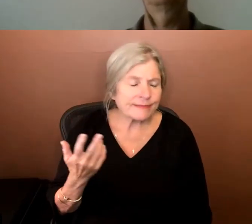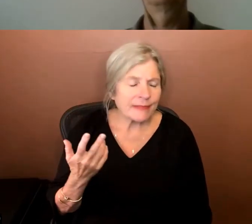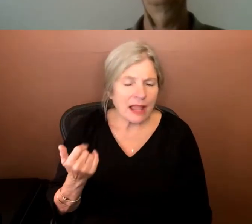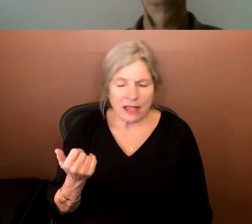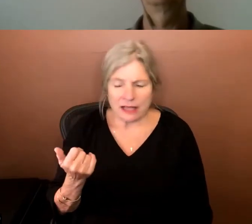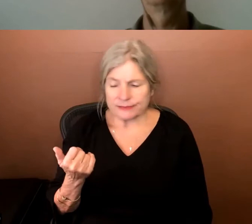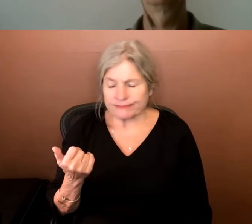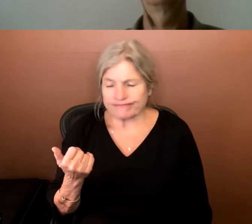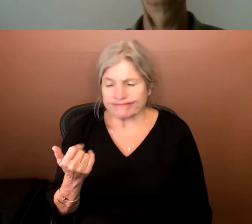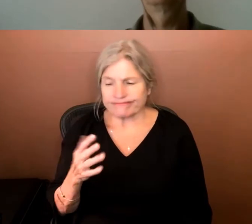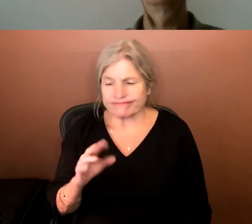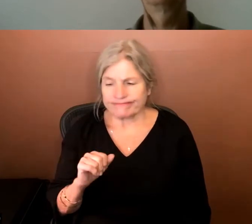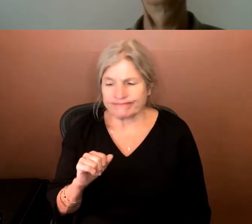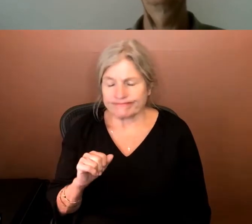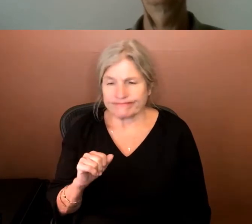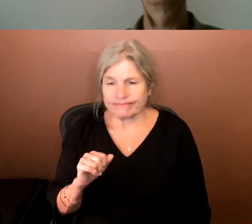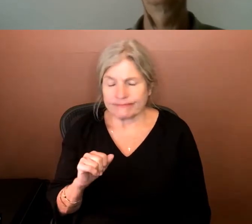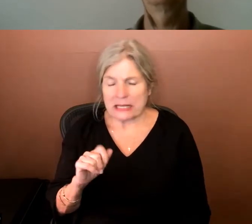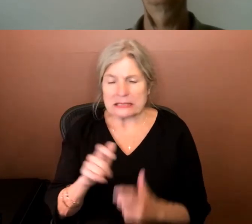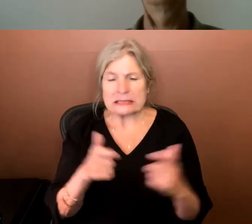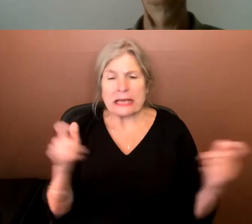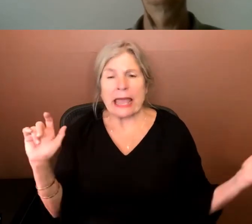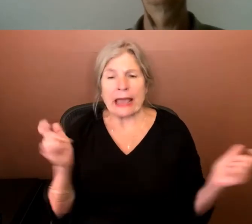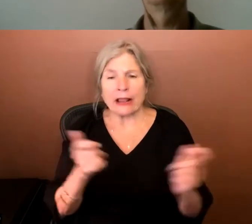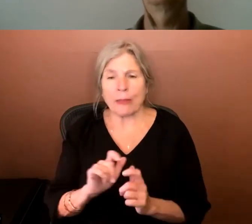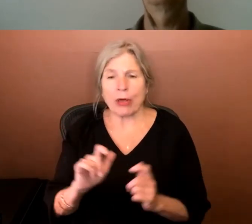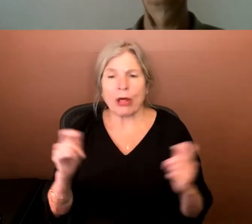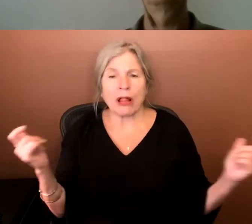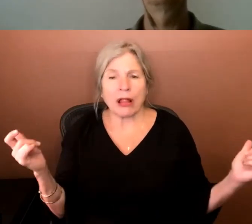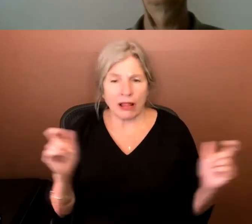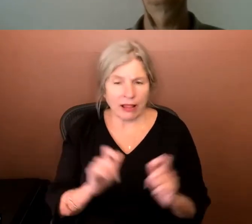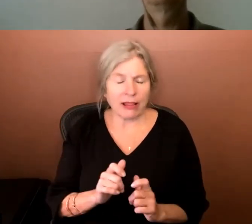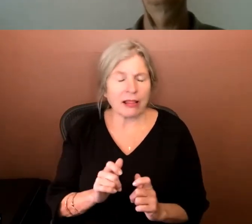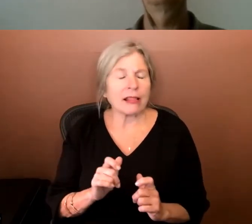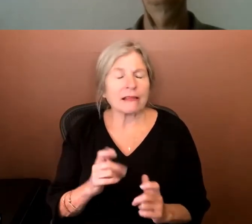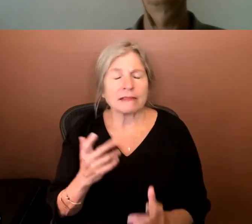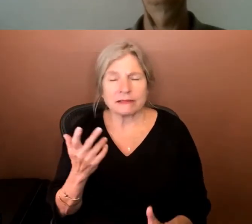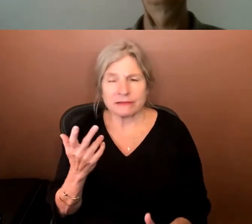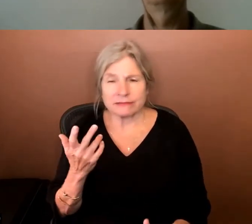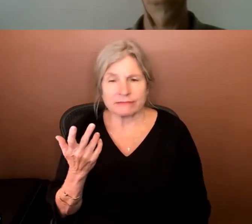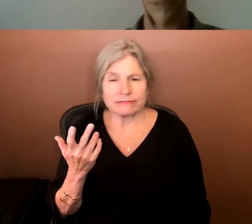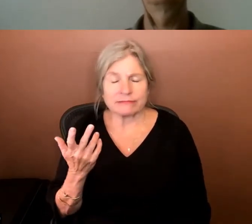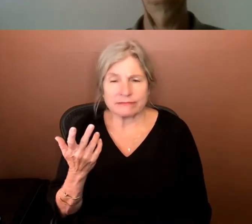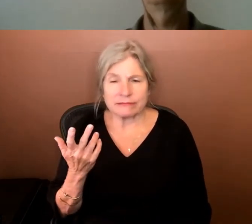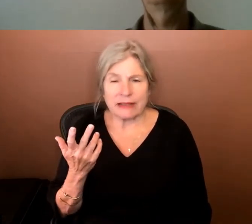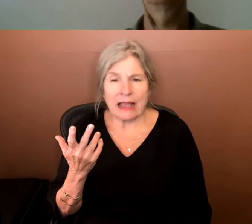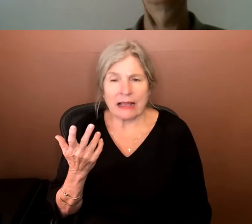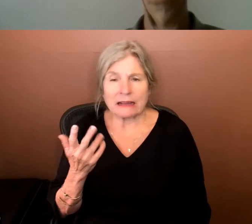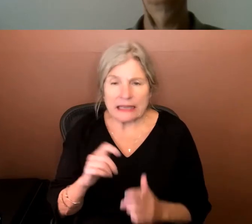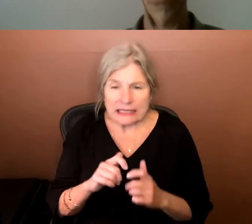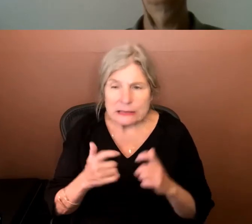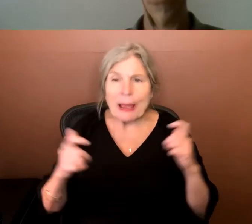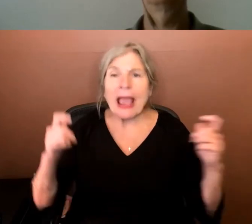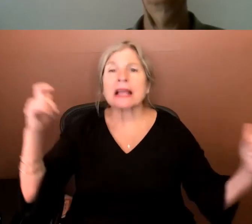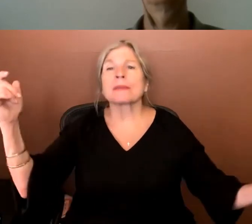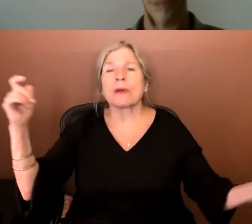sort of scaleable and deeply sort of expandable mechanism that can